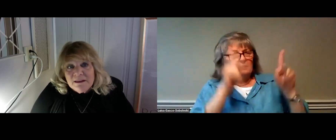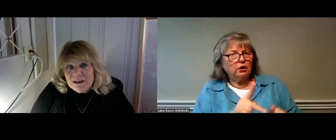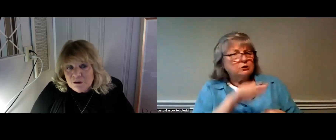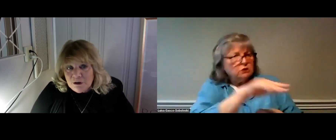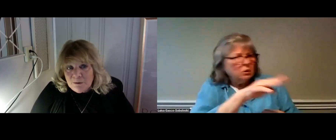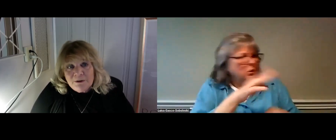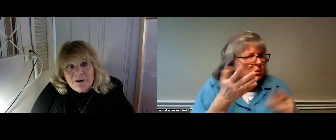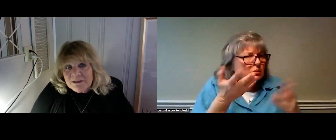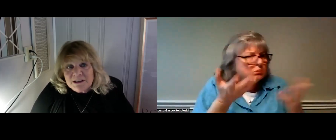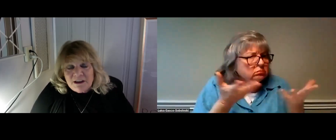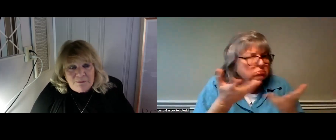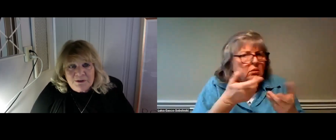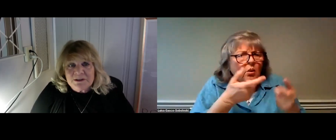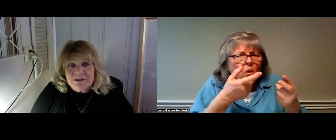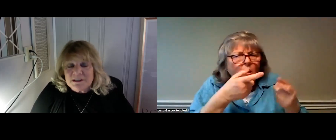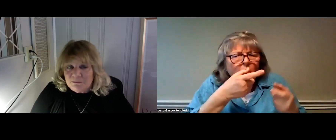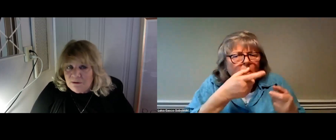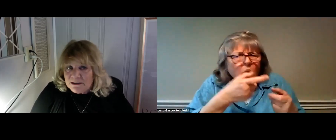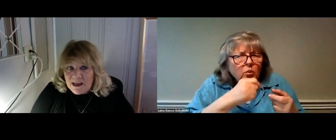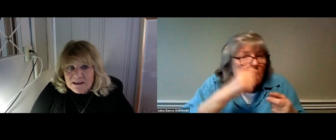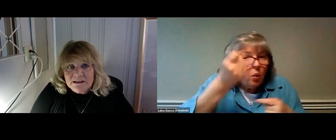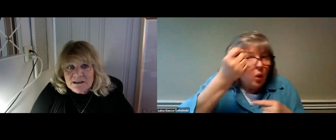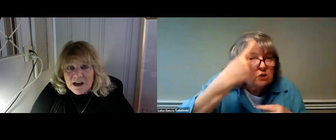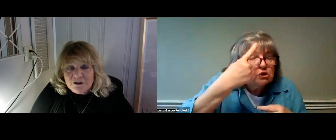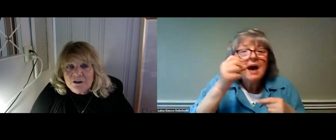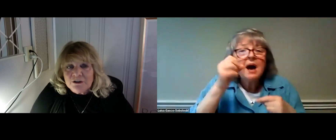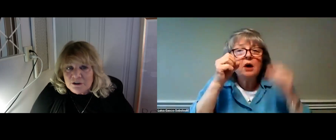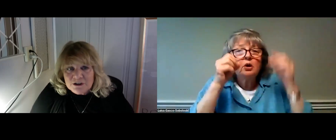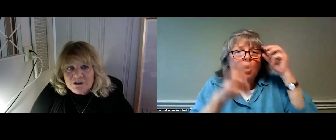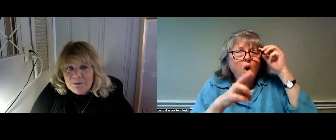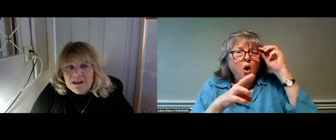The interpreter and the deaf person has a right to ask a doctor or nurse to repeat